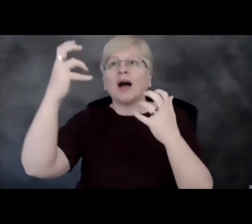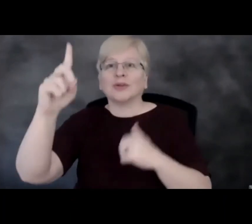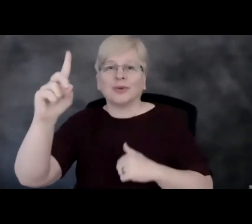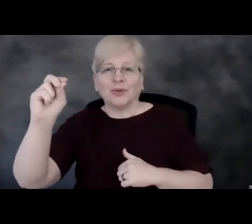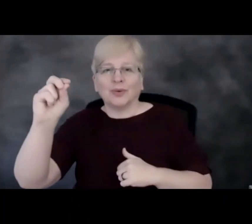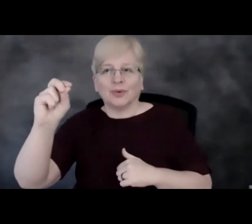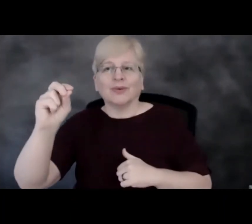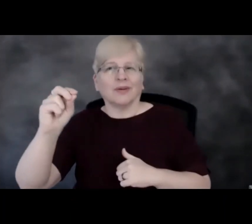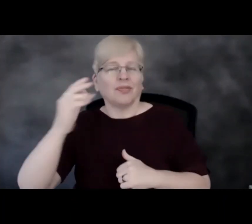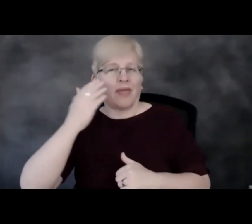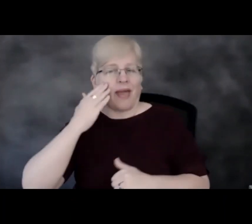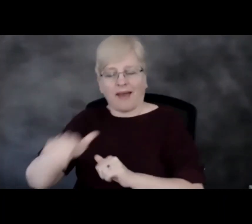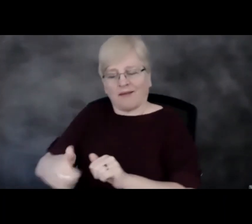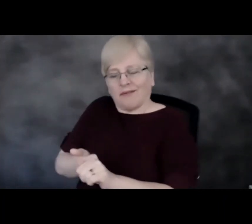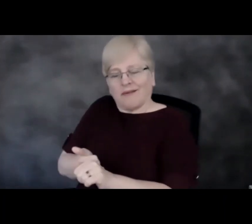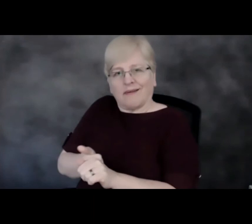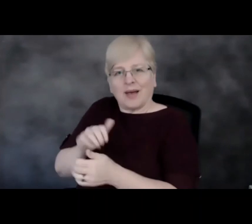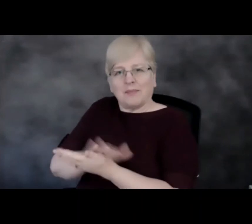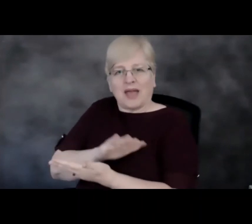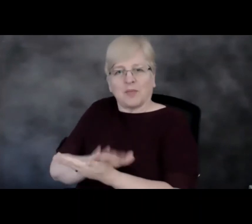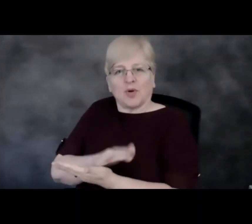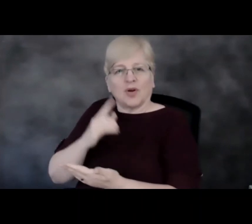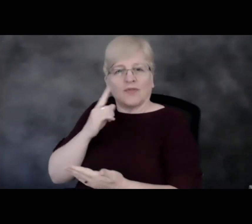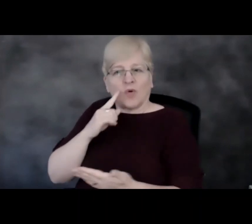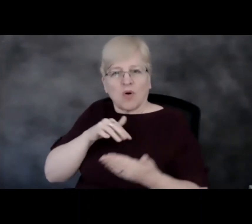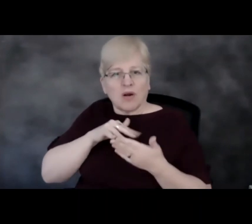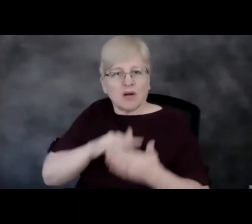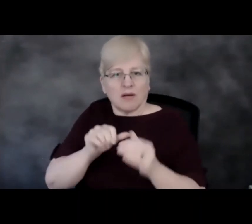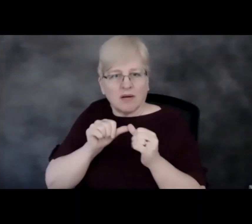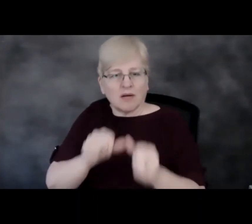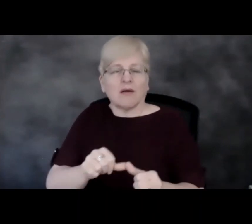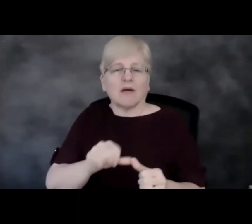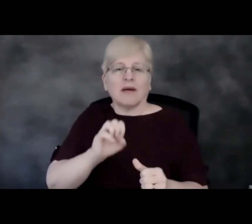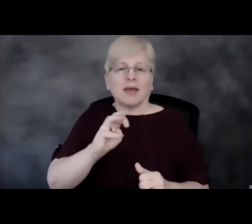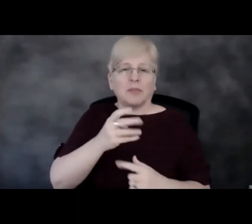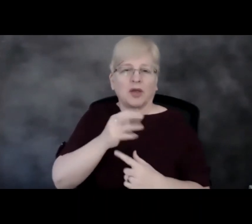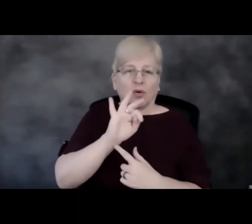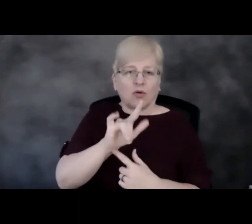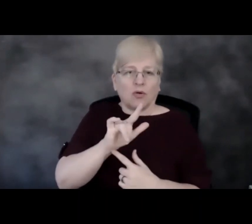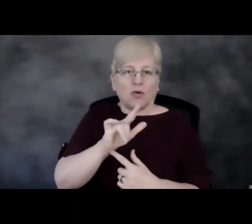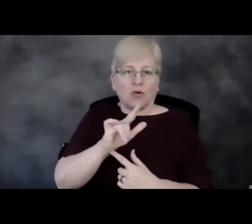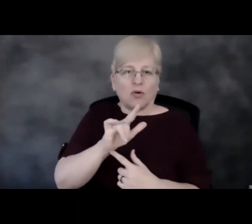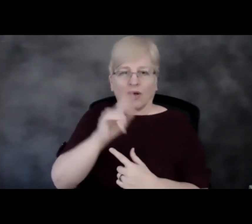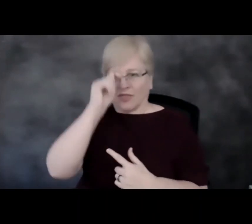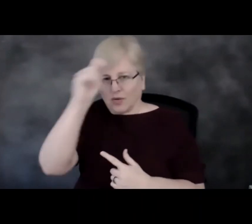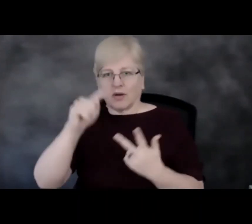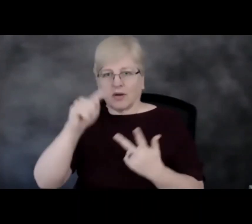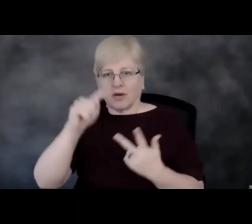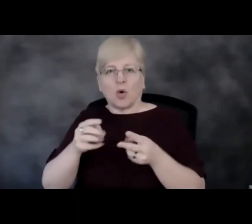17:38:33 for either an empirical study, theoretical study or methodological work.